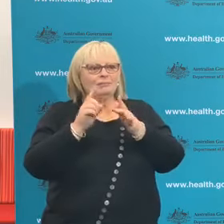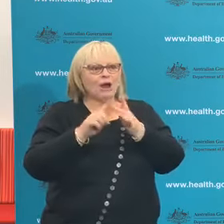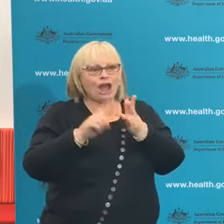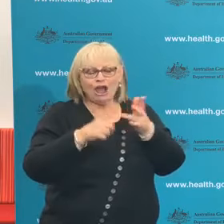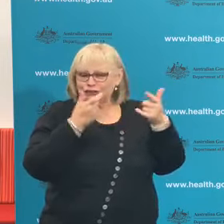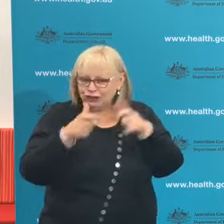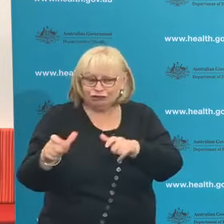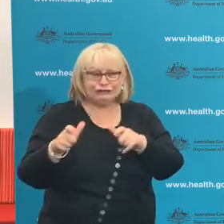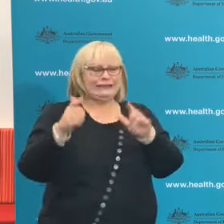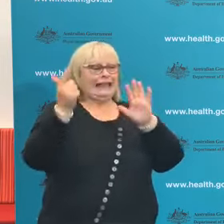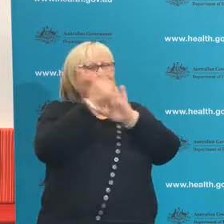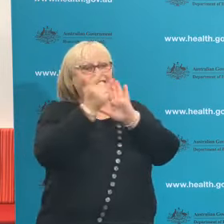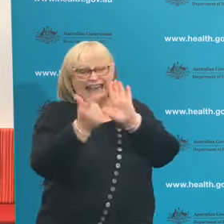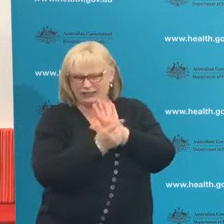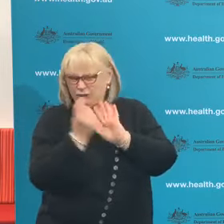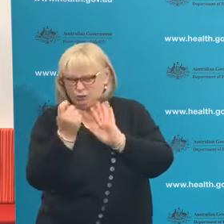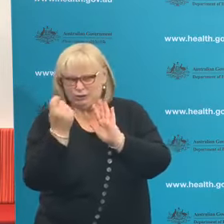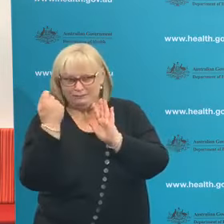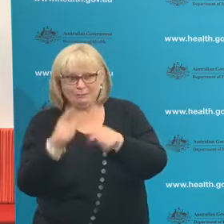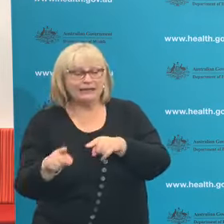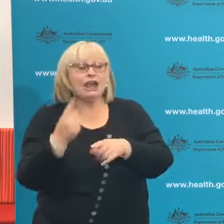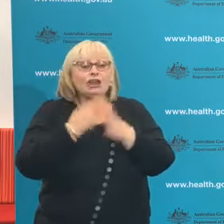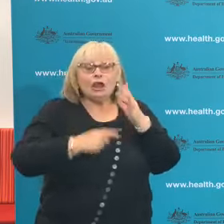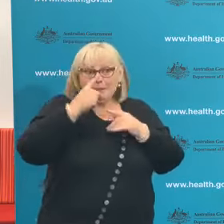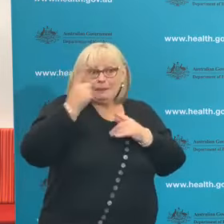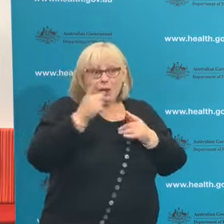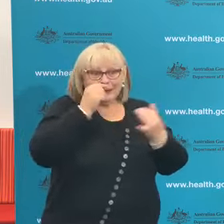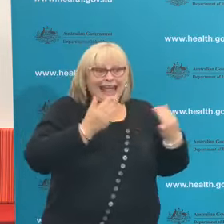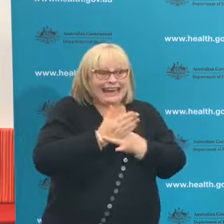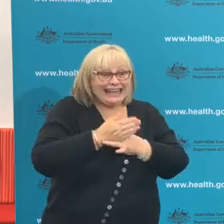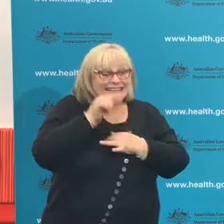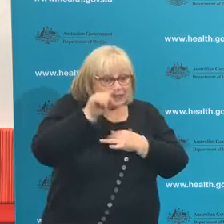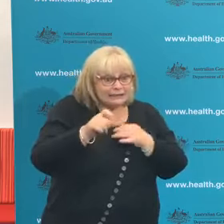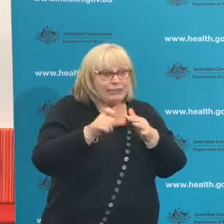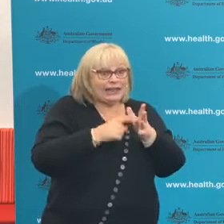legislation that's coming the only people who can access the data the